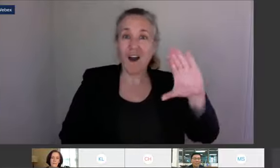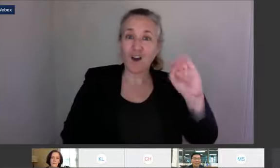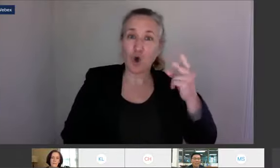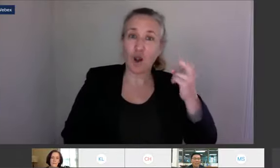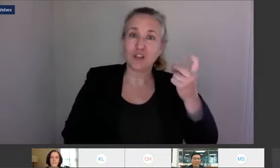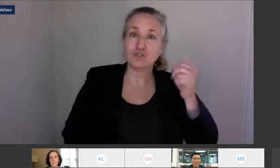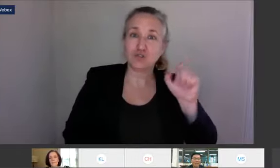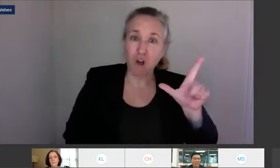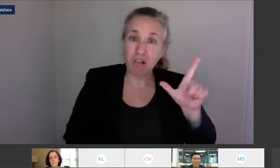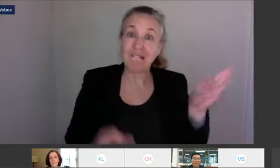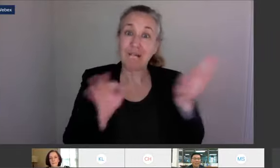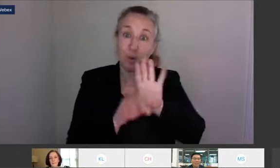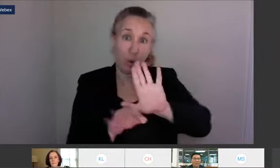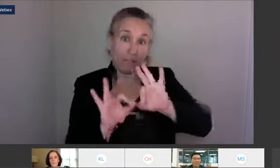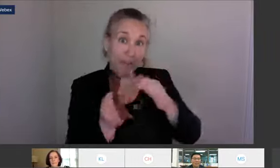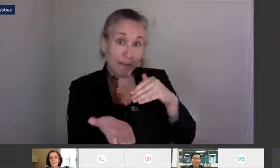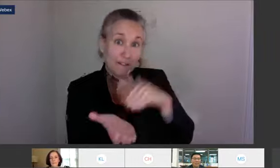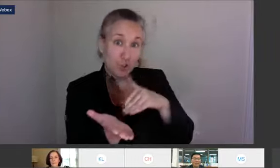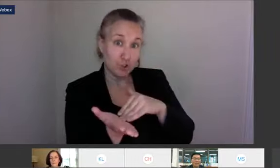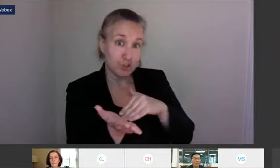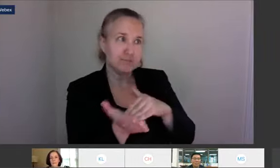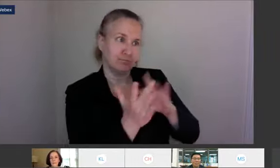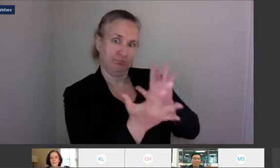touch with your primary care doctor or clinician during these times is more